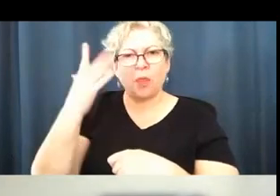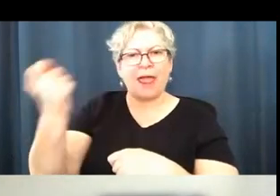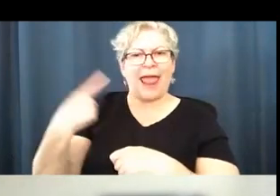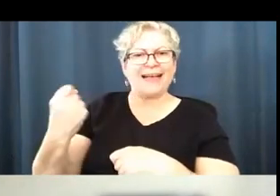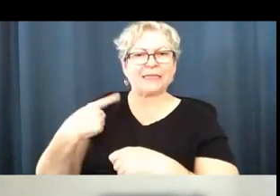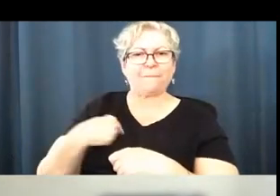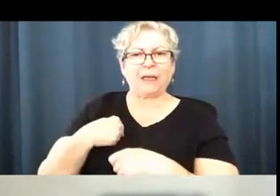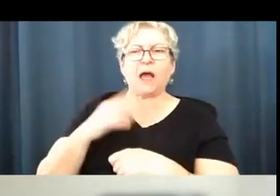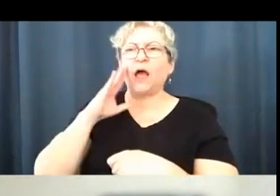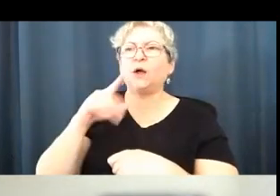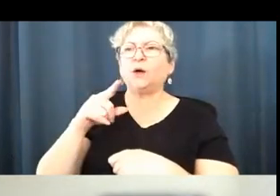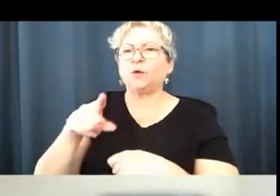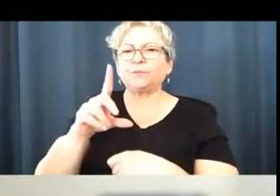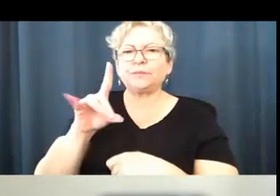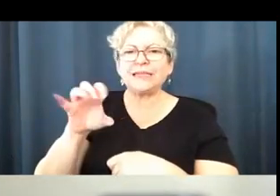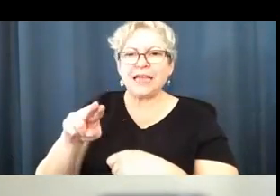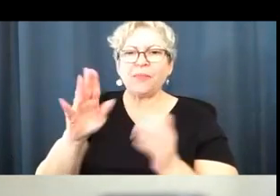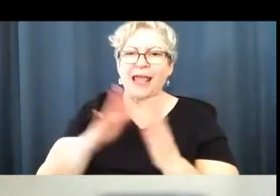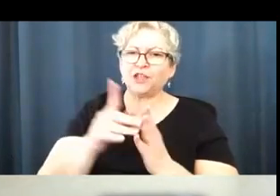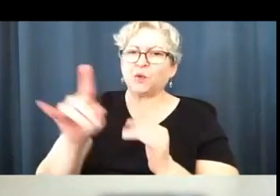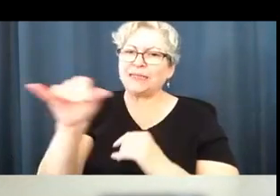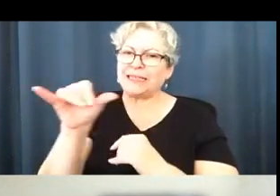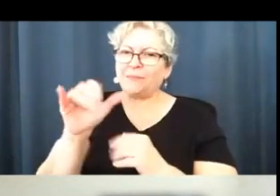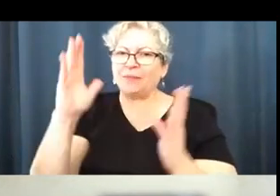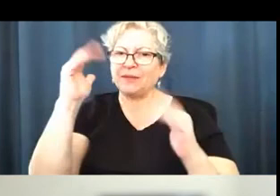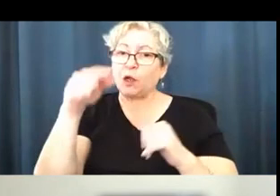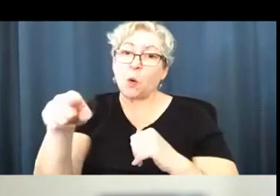and I know that you and Darren do as well. So I'm expecting that someone here might have heard it,